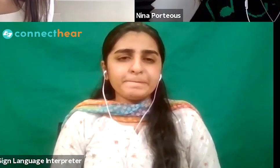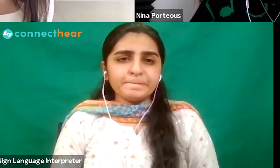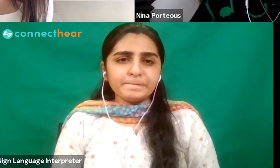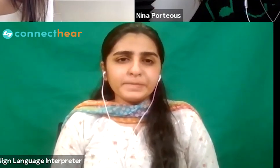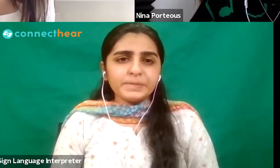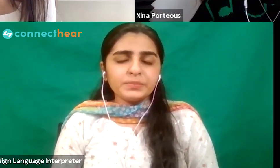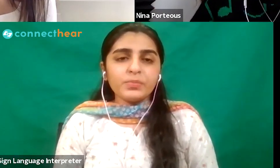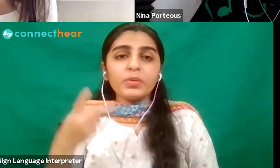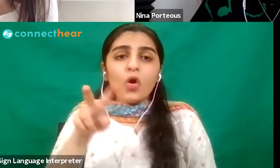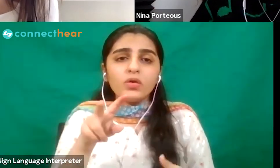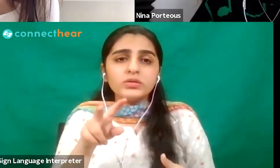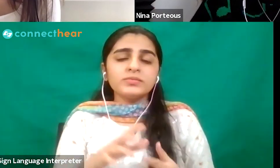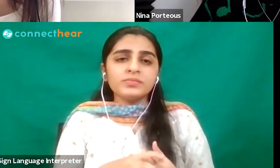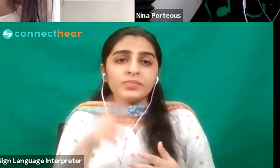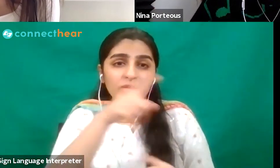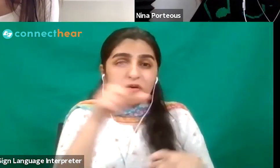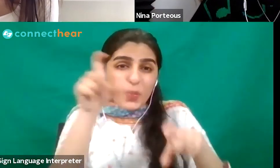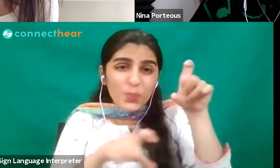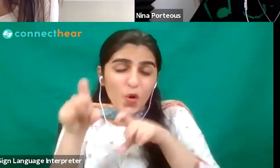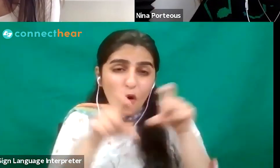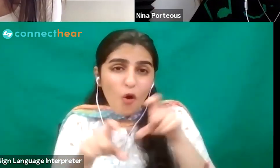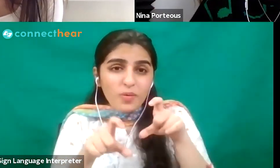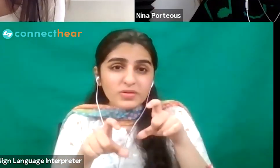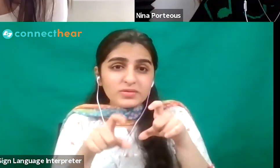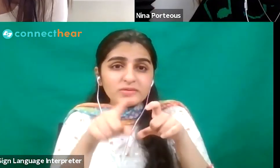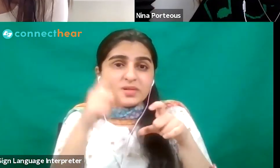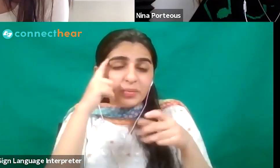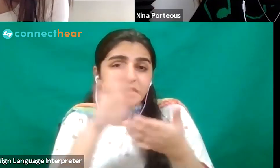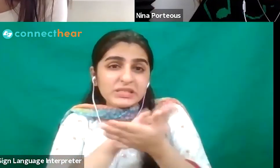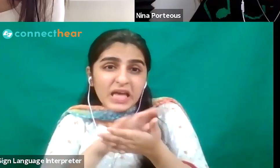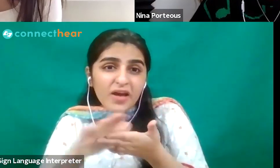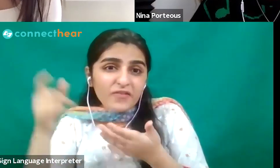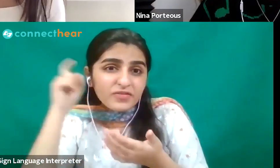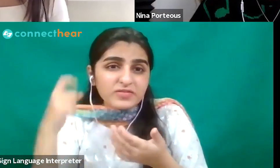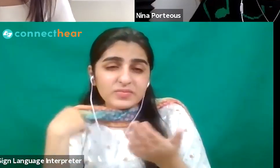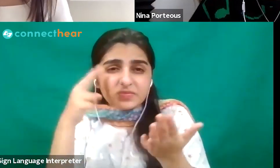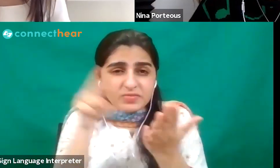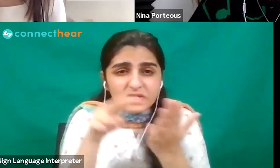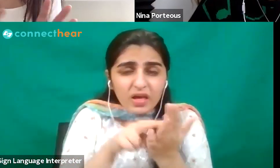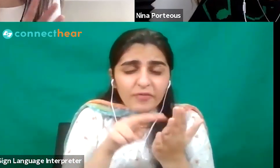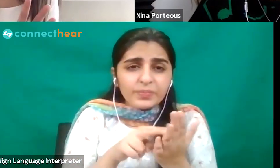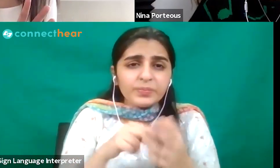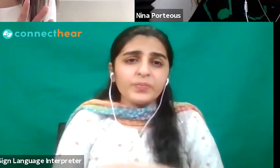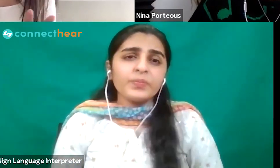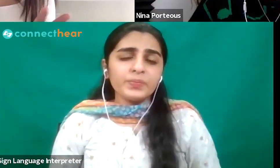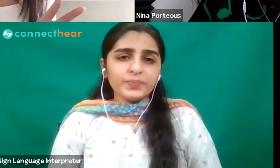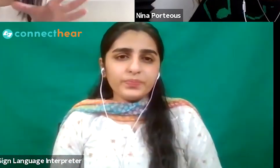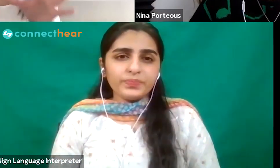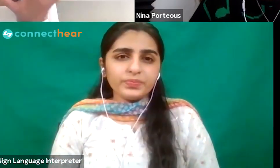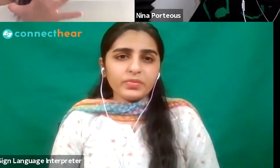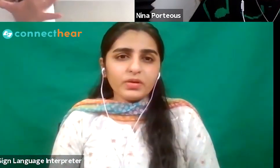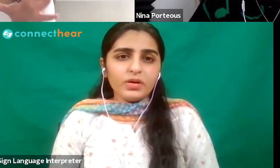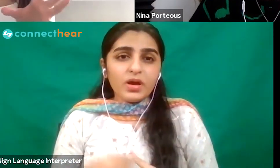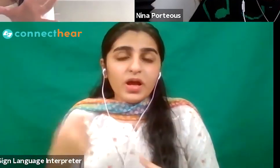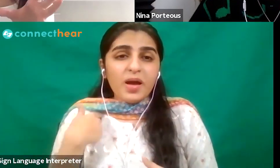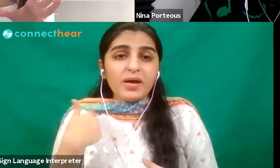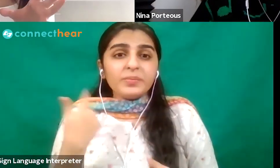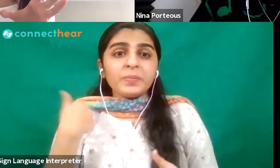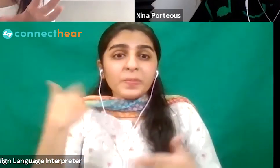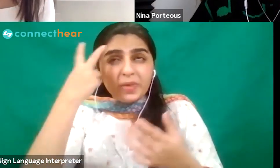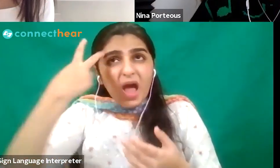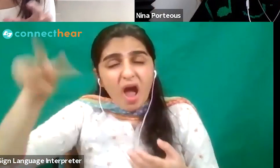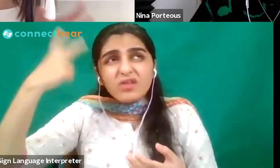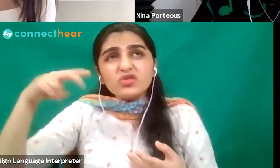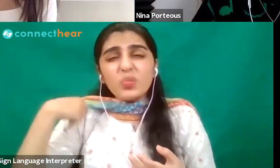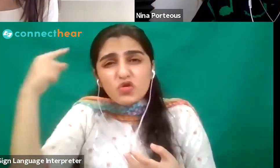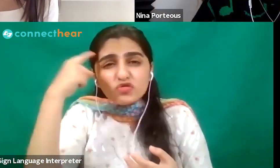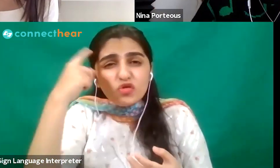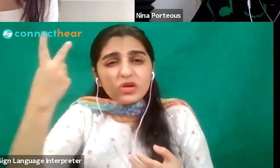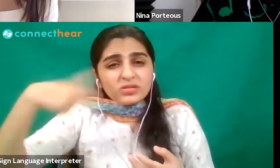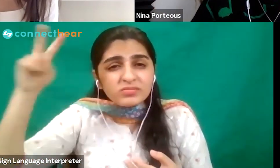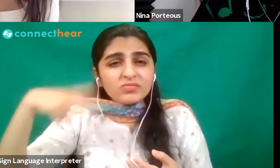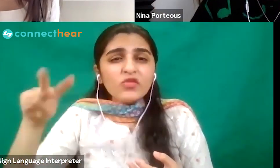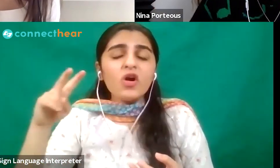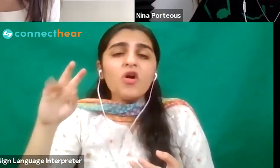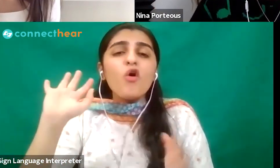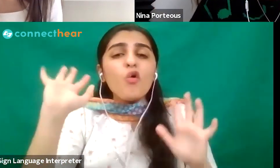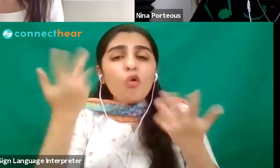And it just got to the point where I was to say you know they designed sunglasses the design clothes iy calm you design hearing it as well like you know cochlear implants like why can't that be a part of it as well.